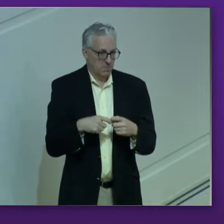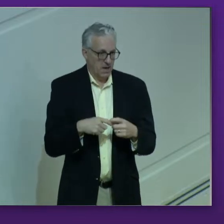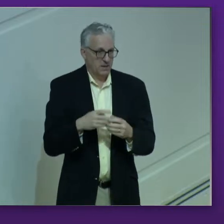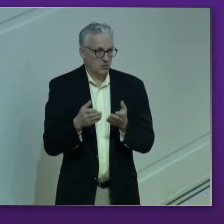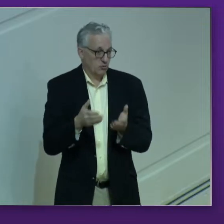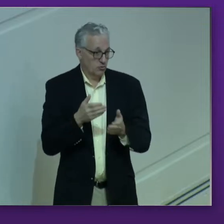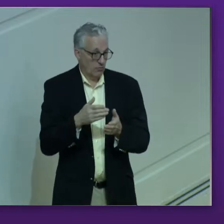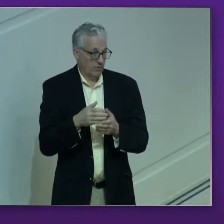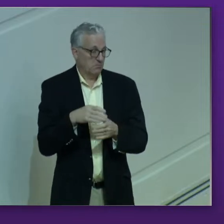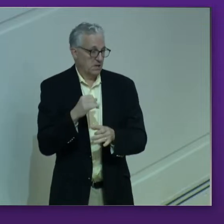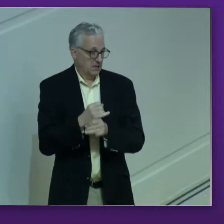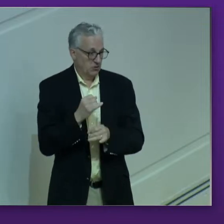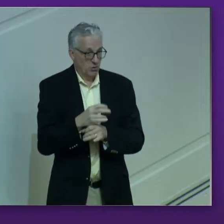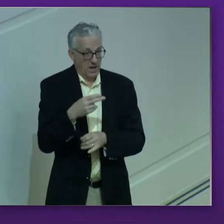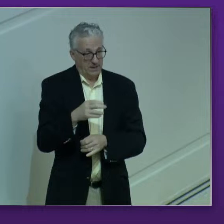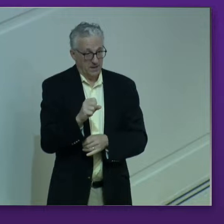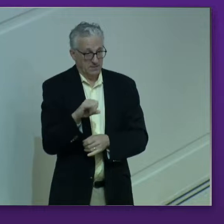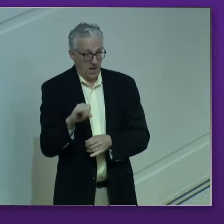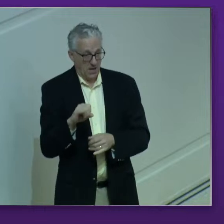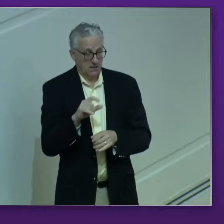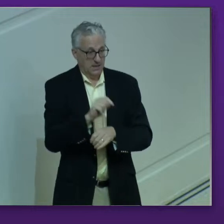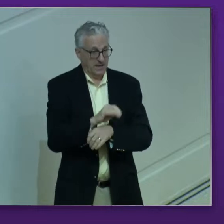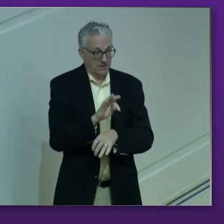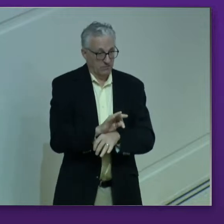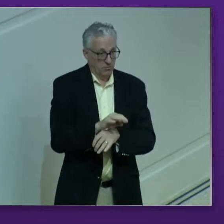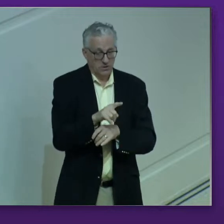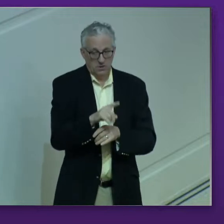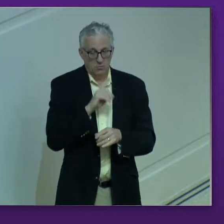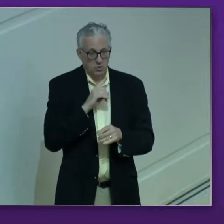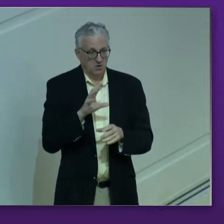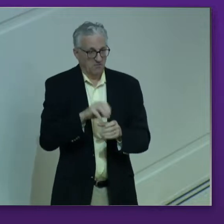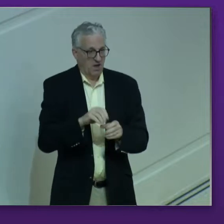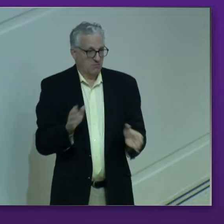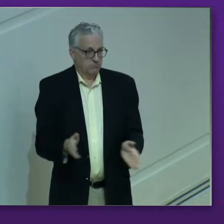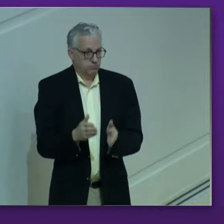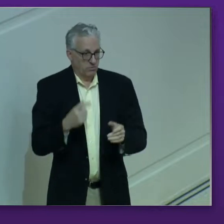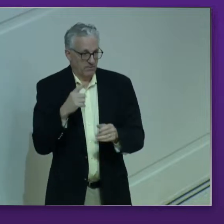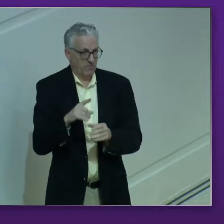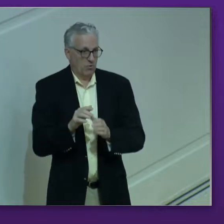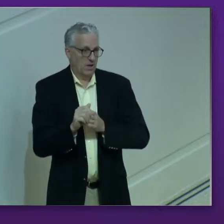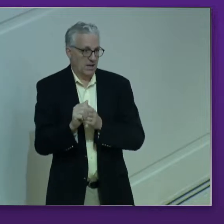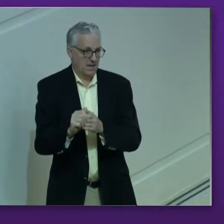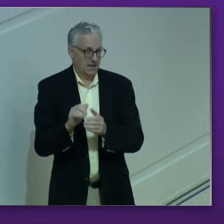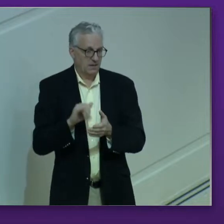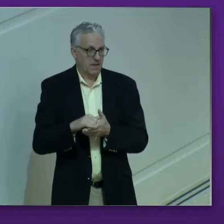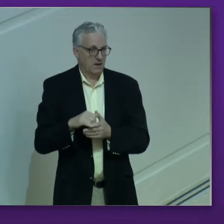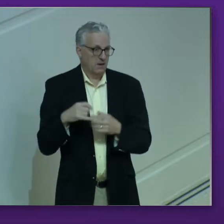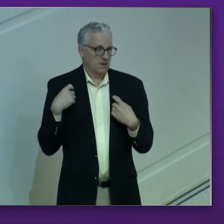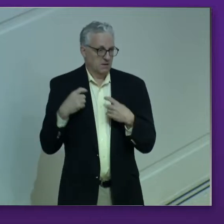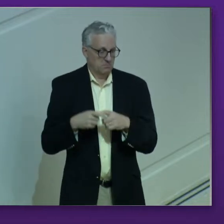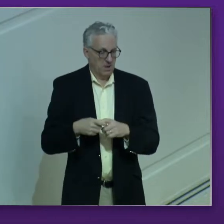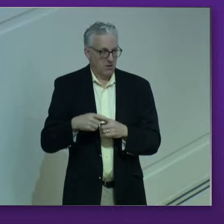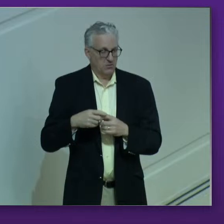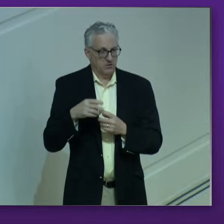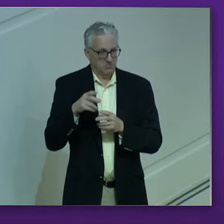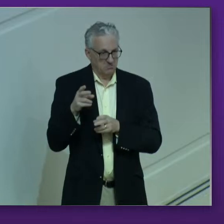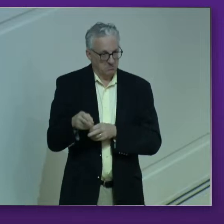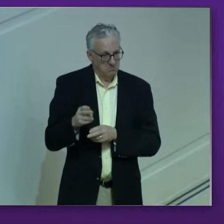THE CHAIR OF DISABILITY SUPPORT SERVICES. THANK YOU. [LISTING NAMES] LISTEN DR. HERNANDEZ IS THE SENIOR